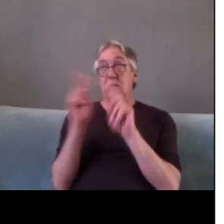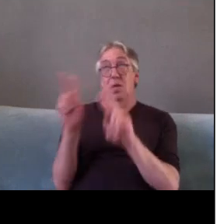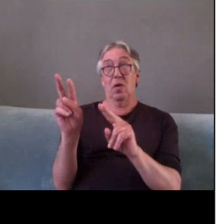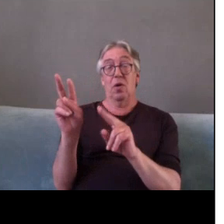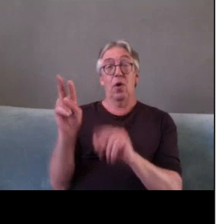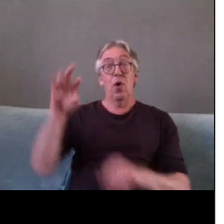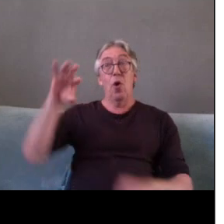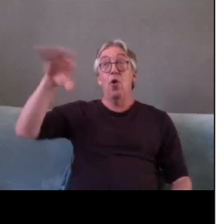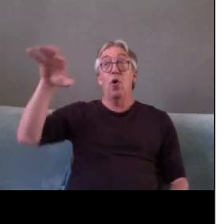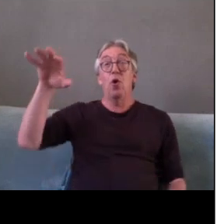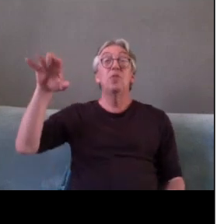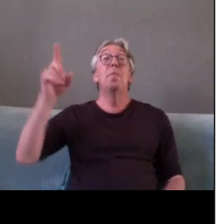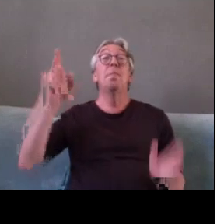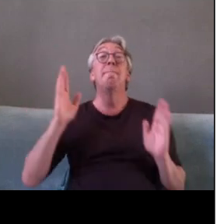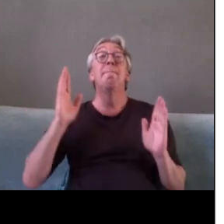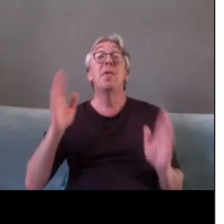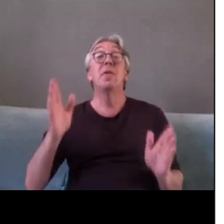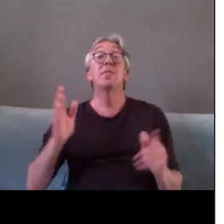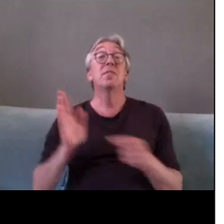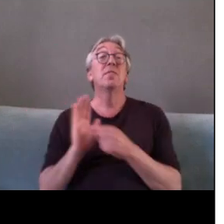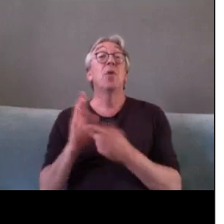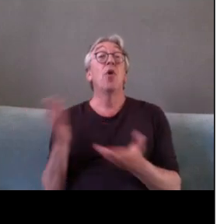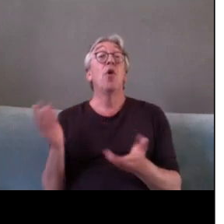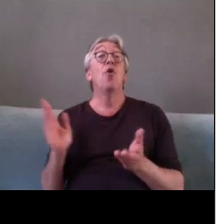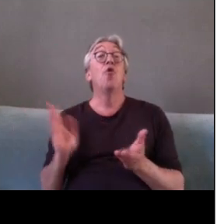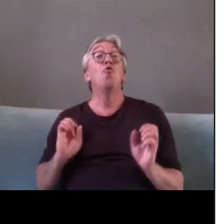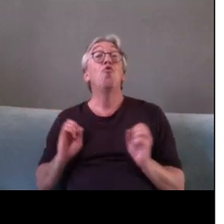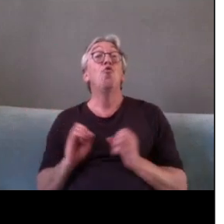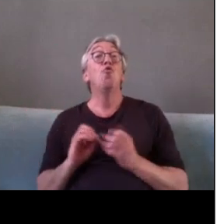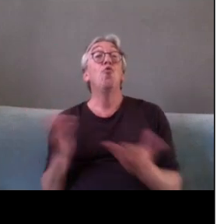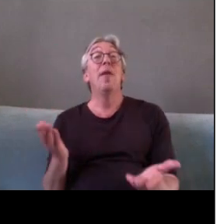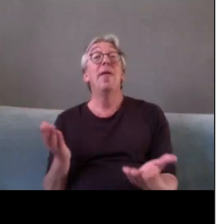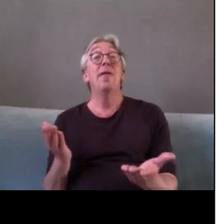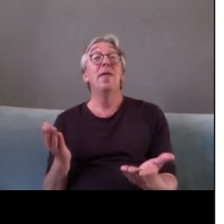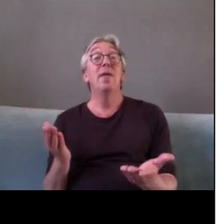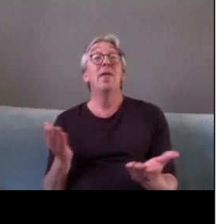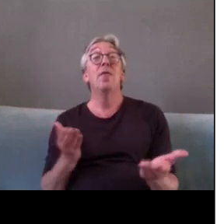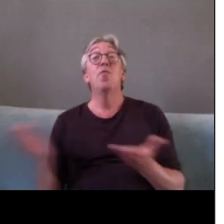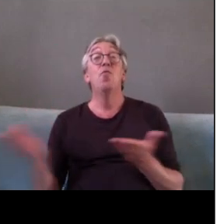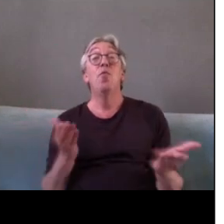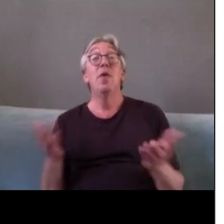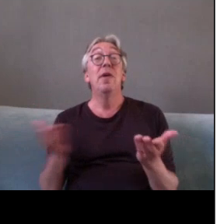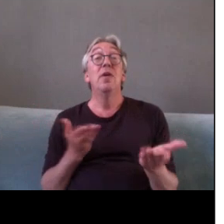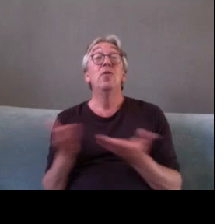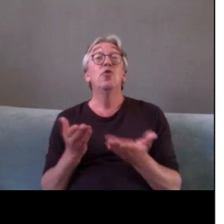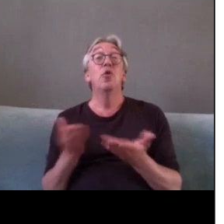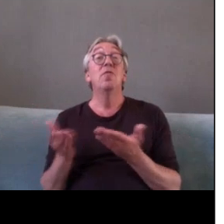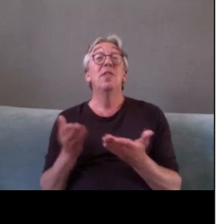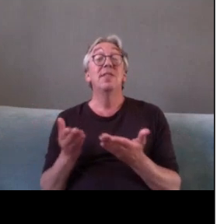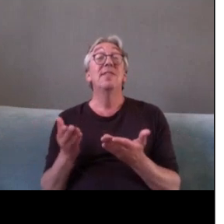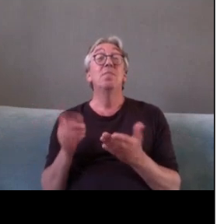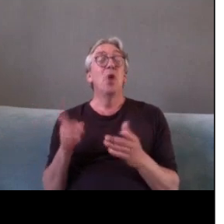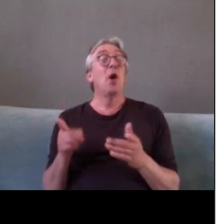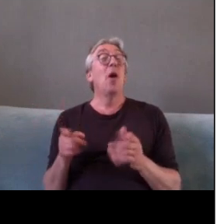that for example, relay services are available all the time. We have a different picture depending on the countries.